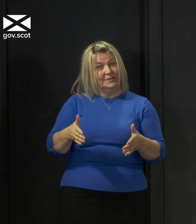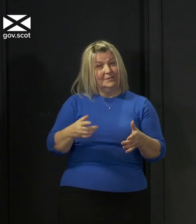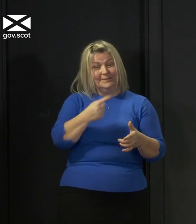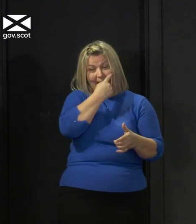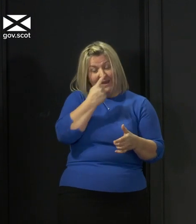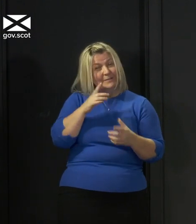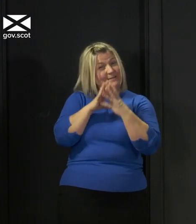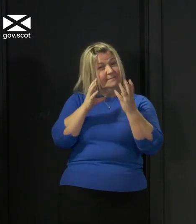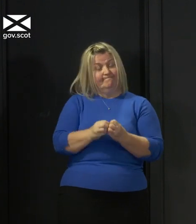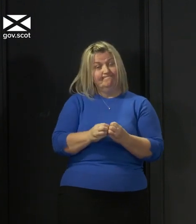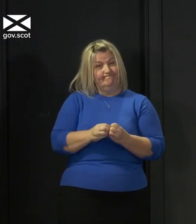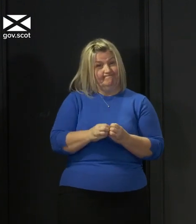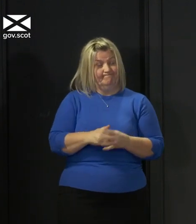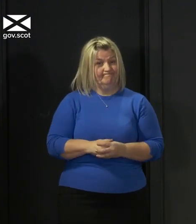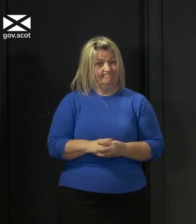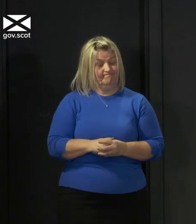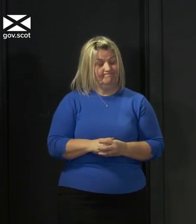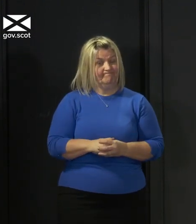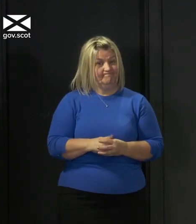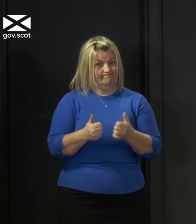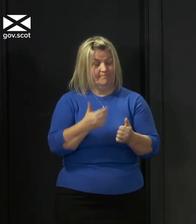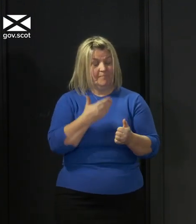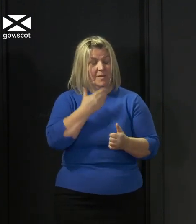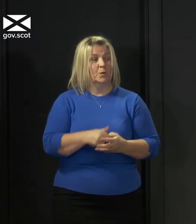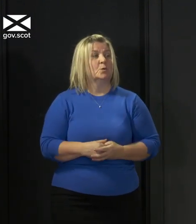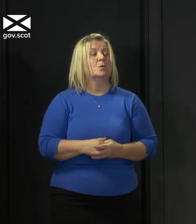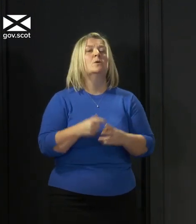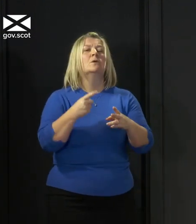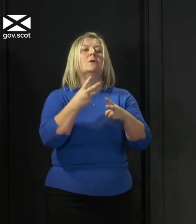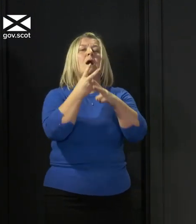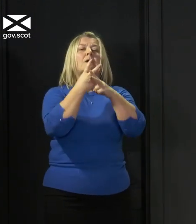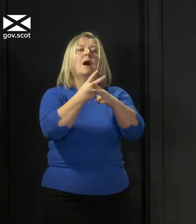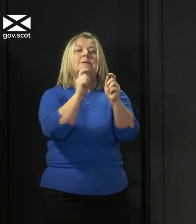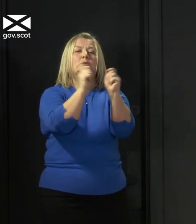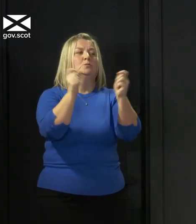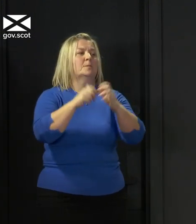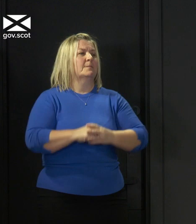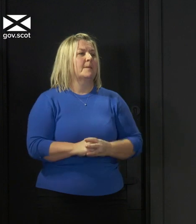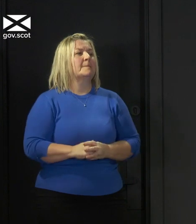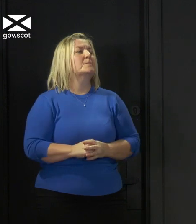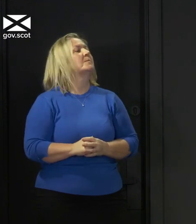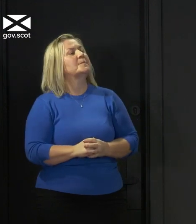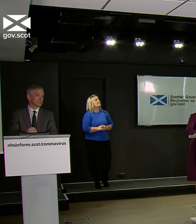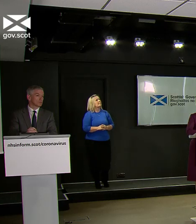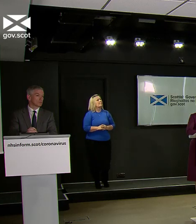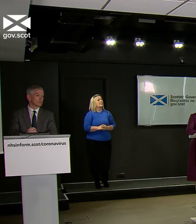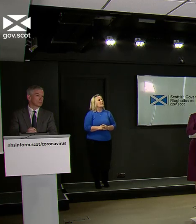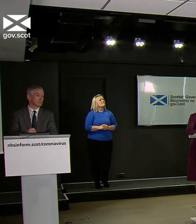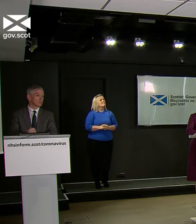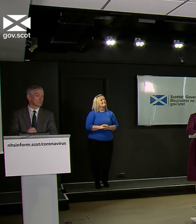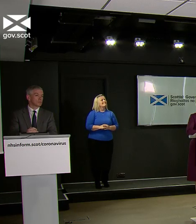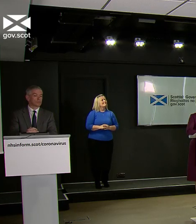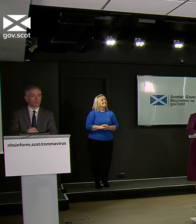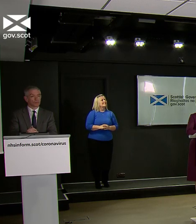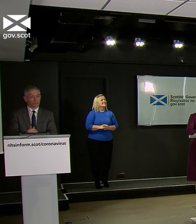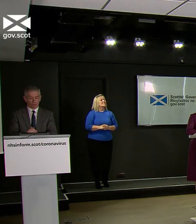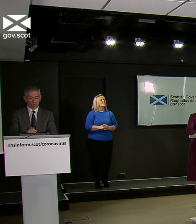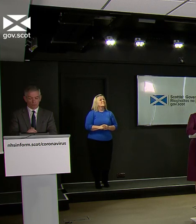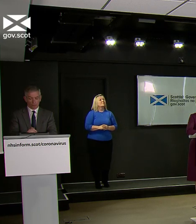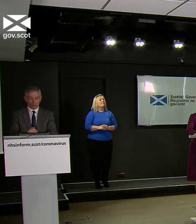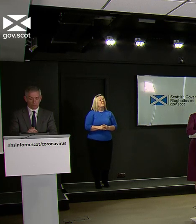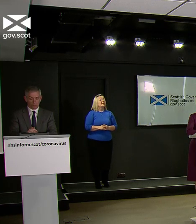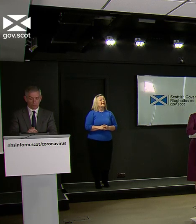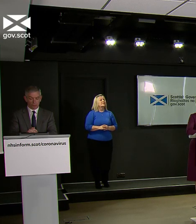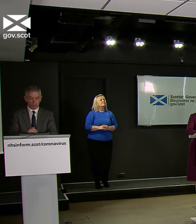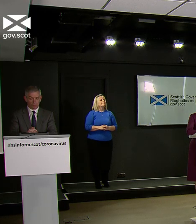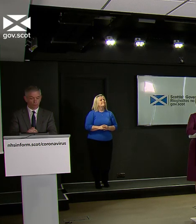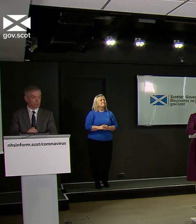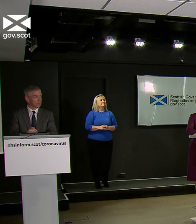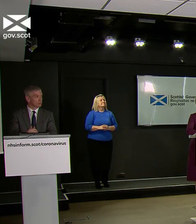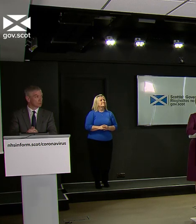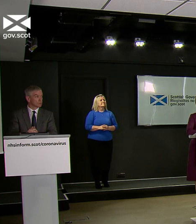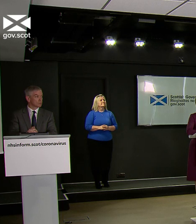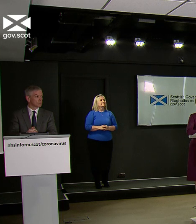Seth Carrell from the Guardian hello First Minister sorry just to go